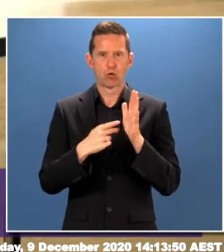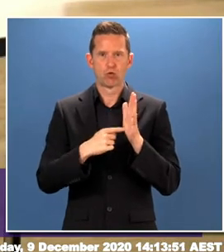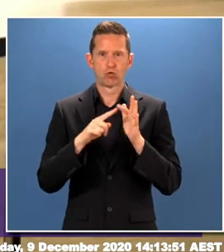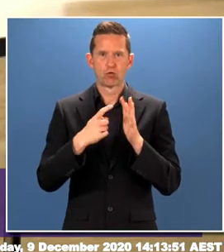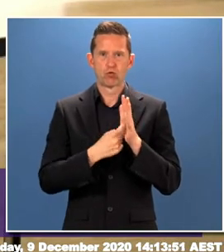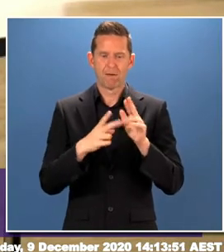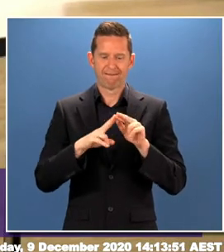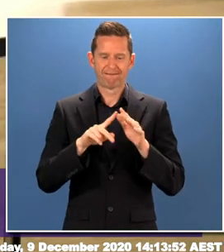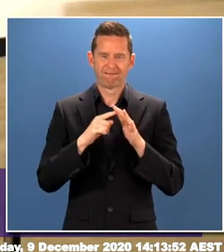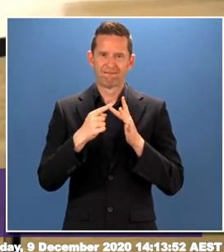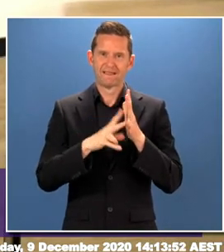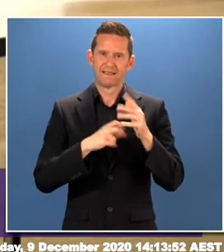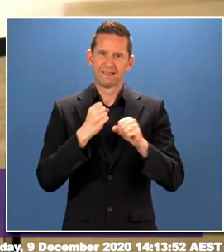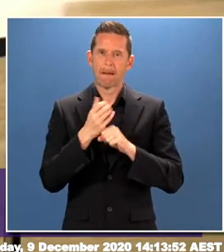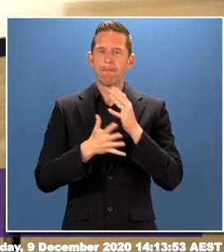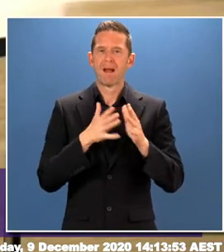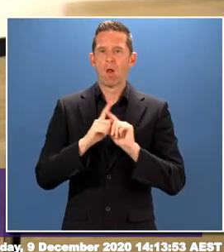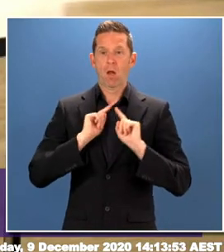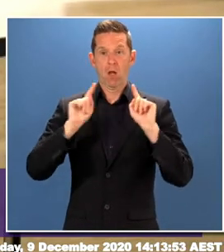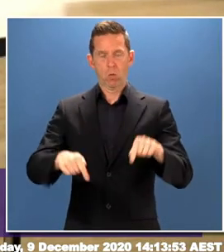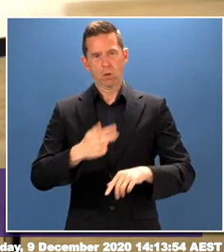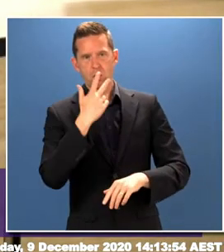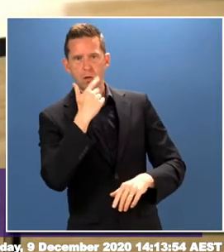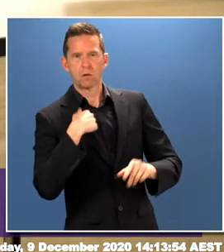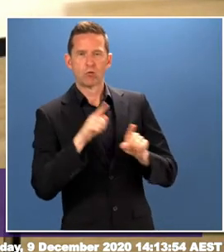out there as to what perhaps they may present themselves outside of the workplace?